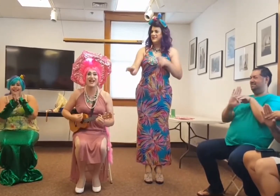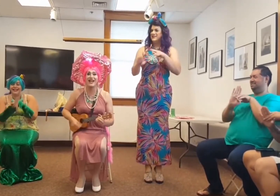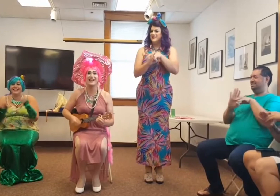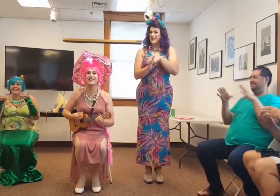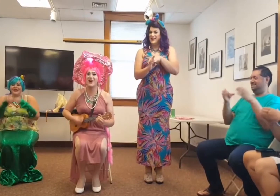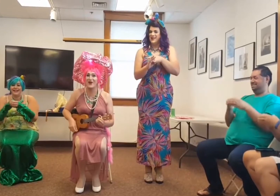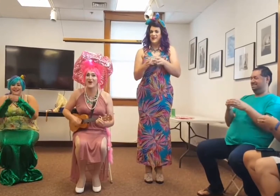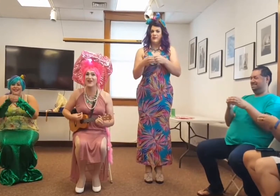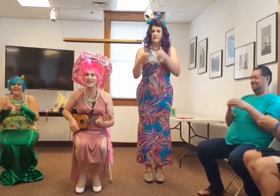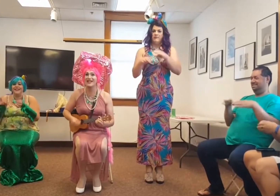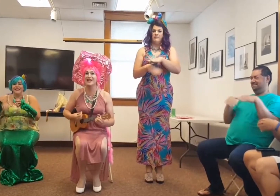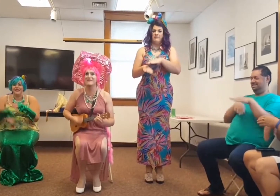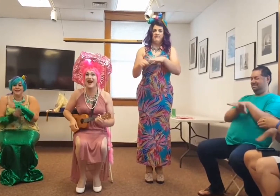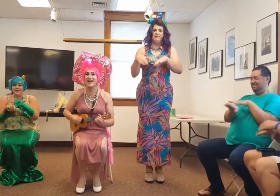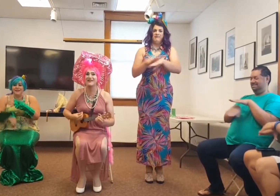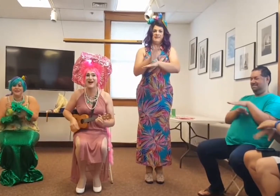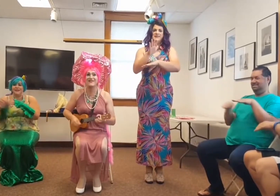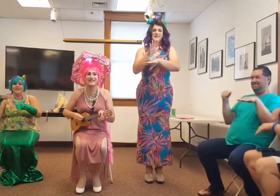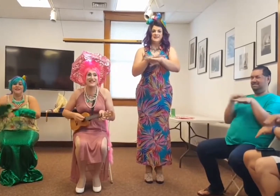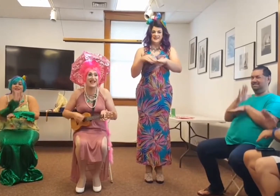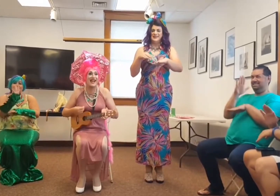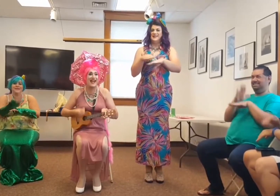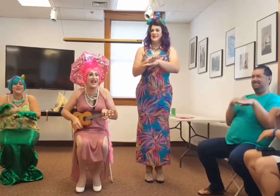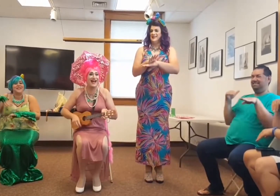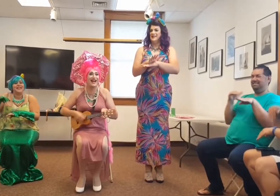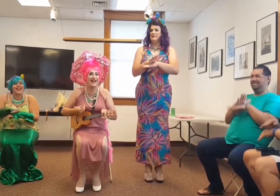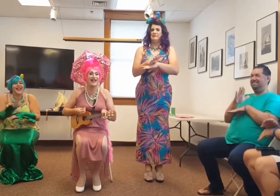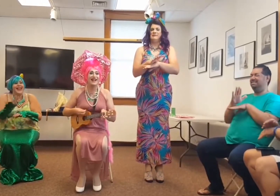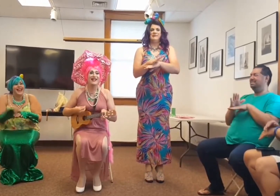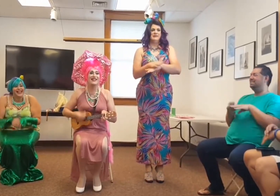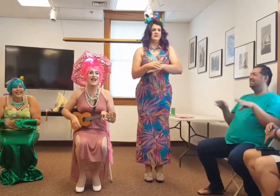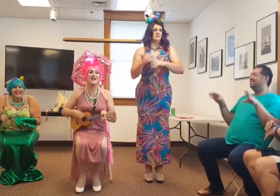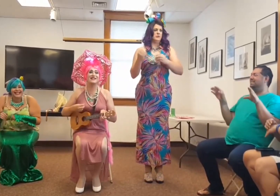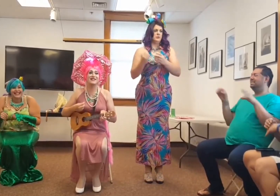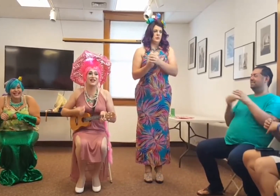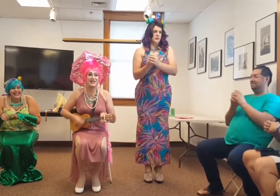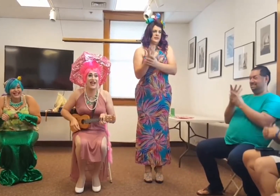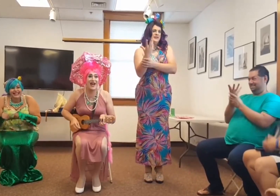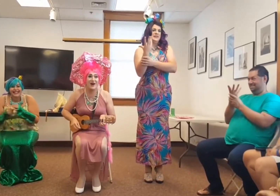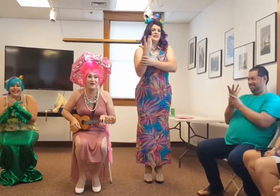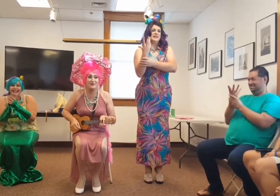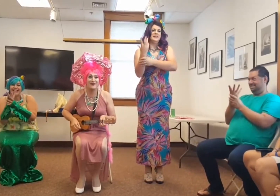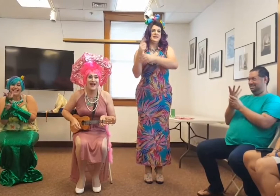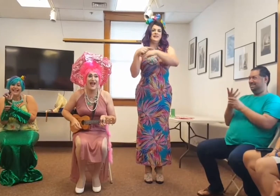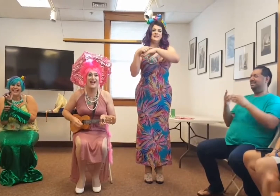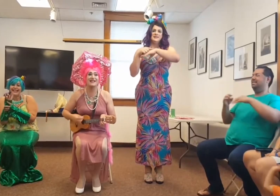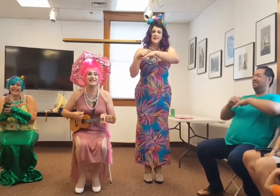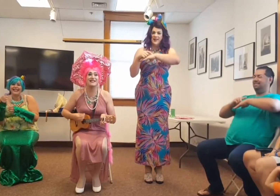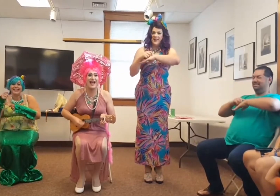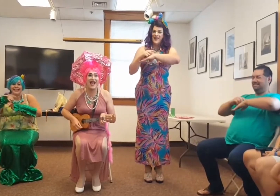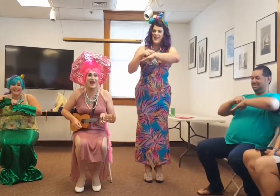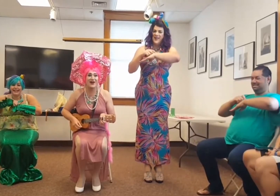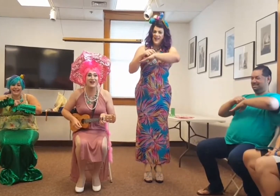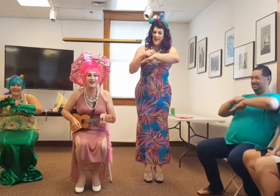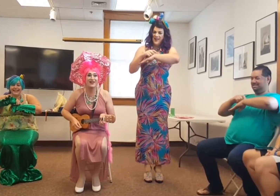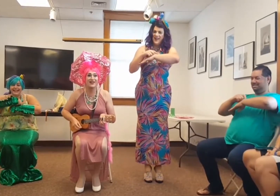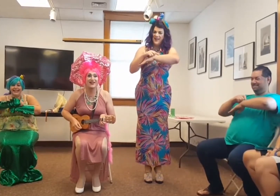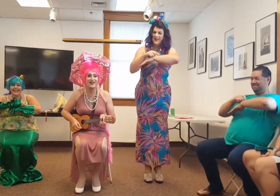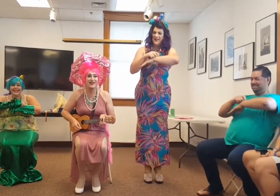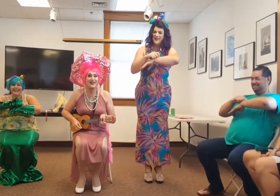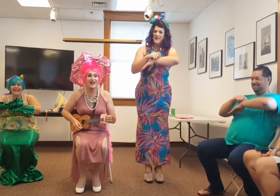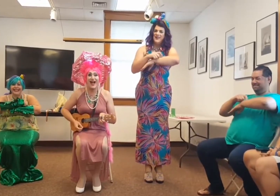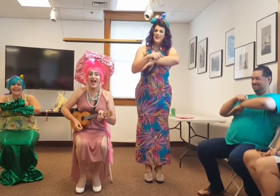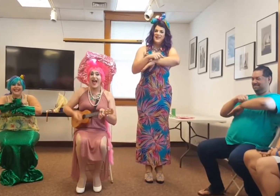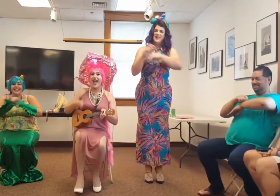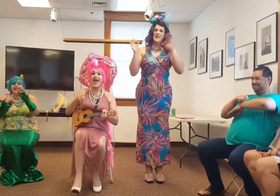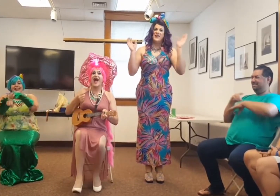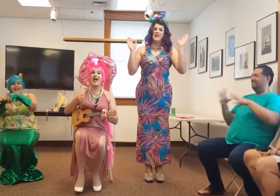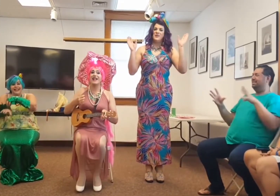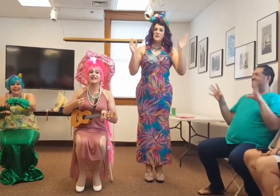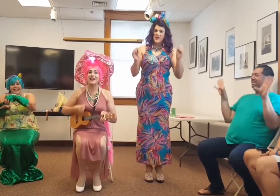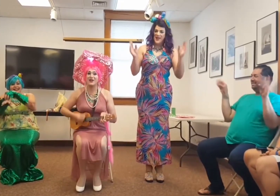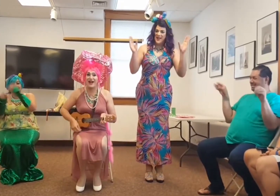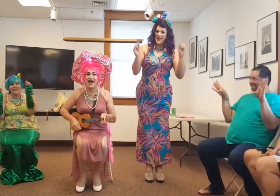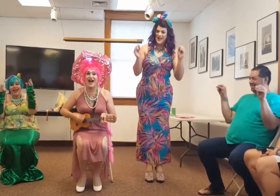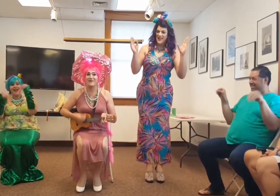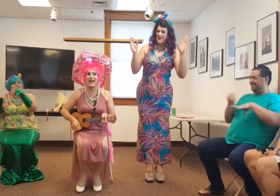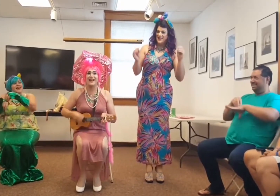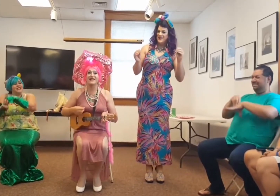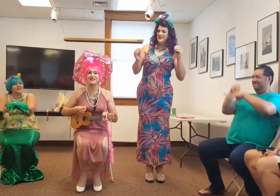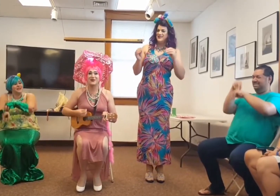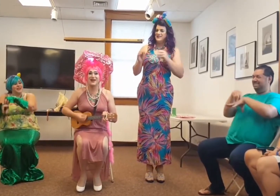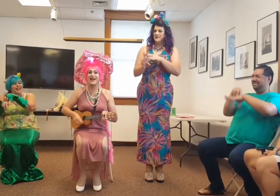in the hole in the bottom of the sea! There's a kelp and a snail... and a crab and the squid